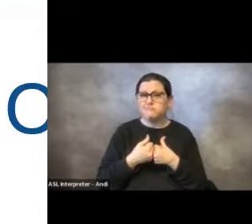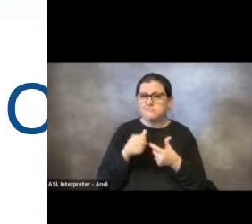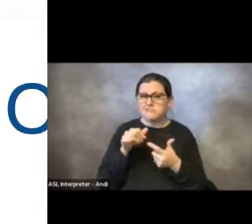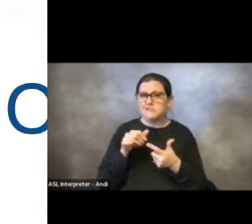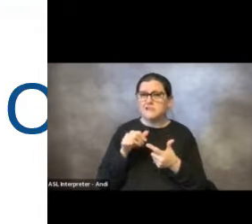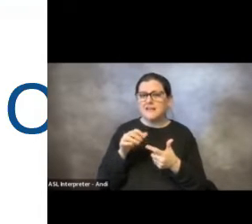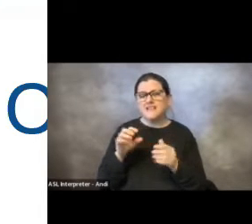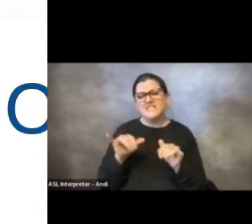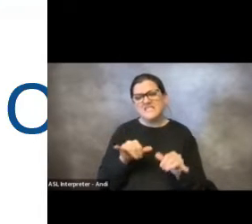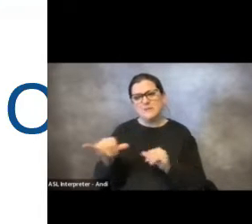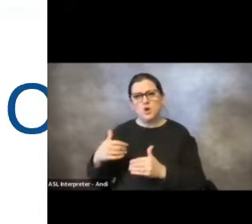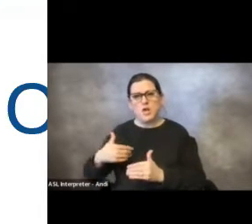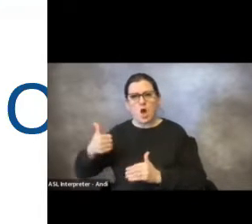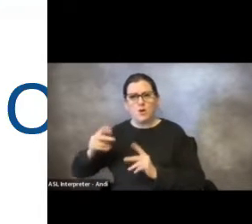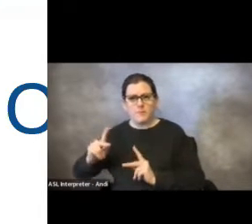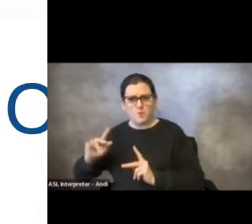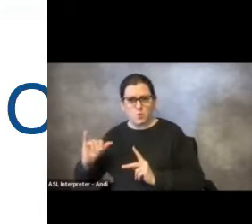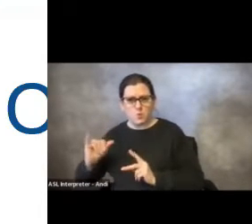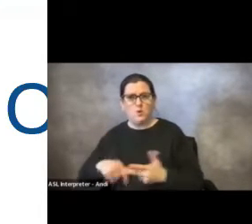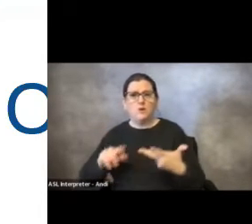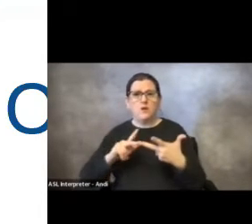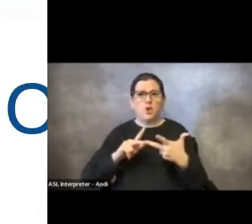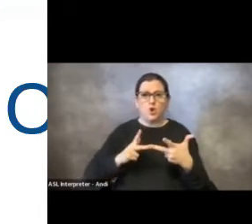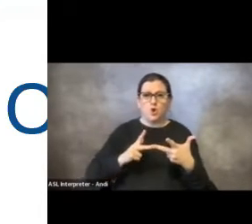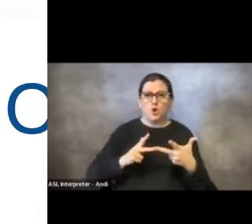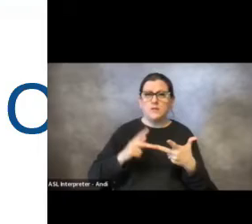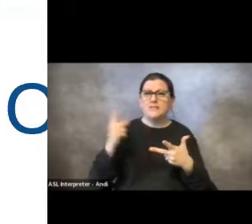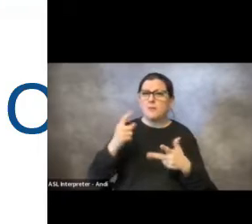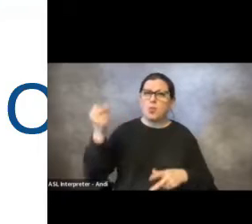population, and then being struck by an object or against